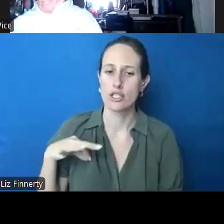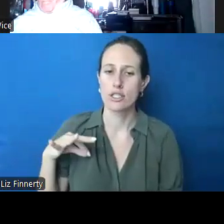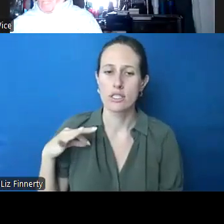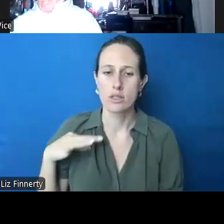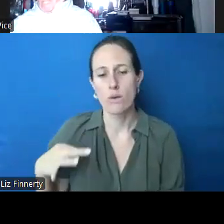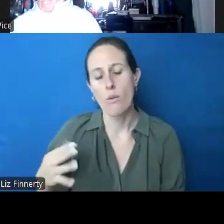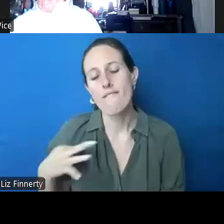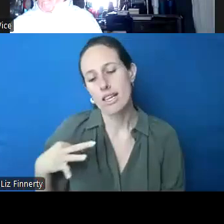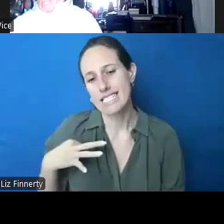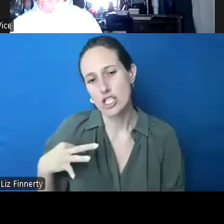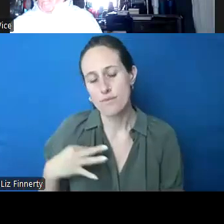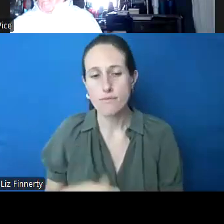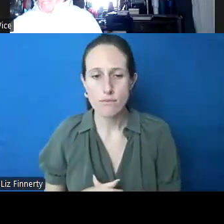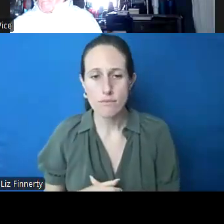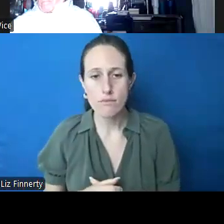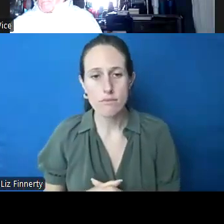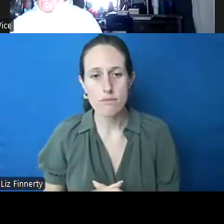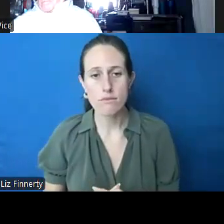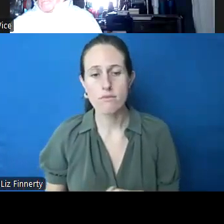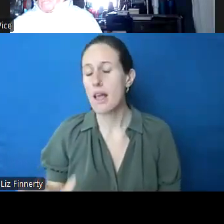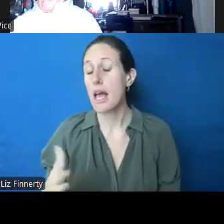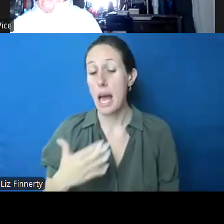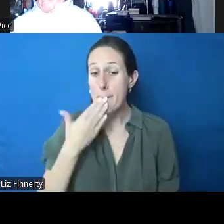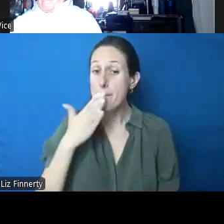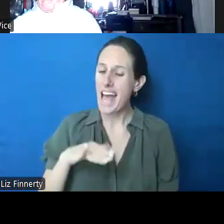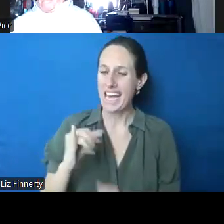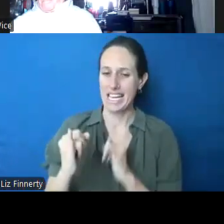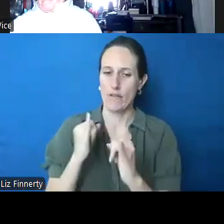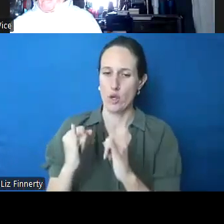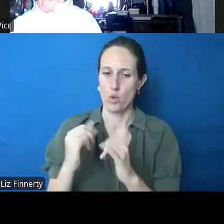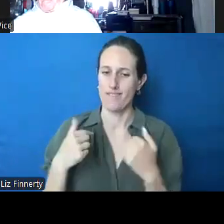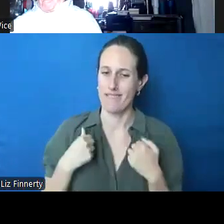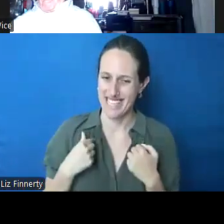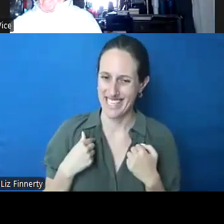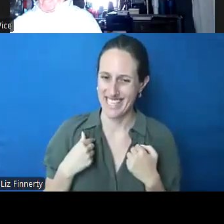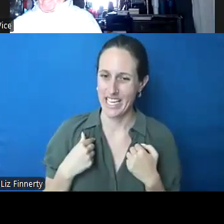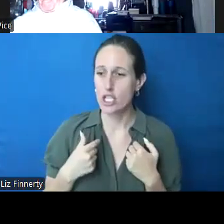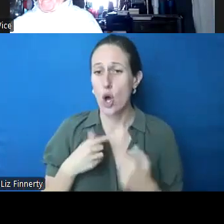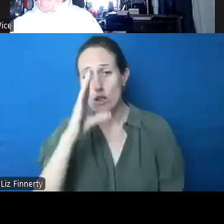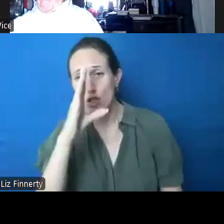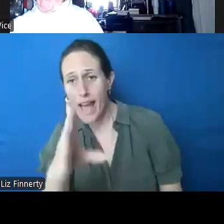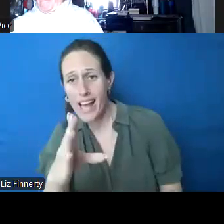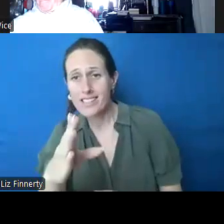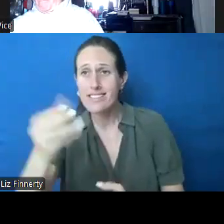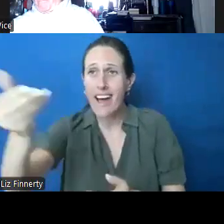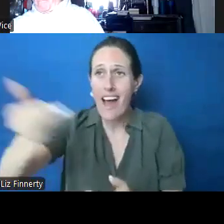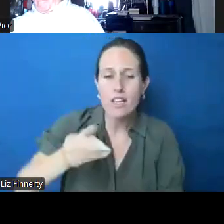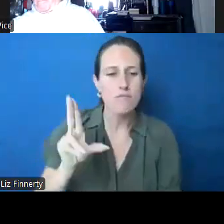job on my own, never do a great interview. I'm bad at interviewing, but I do a lot of